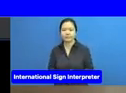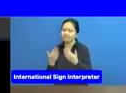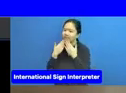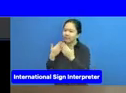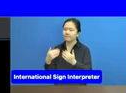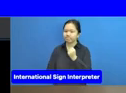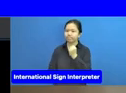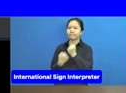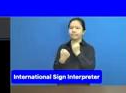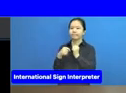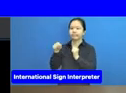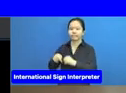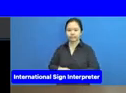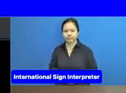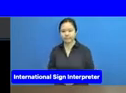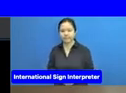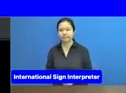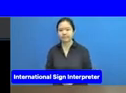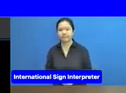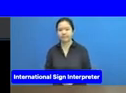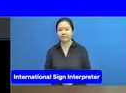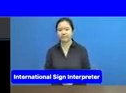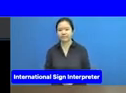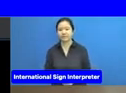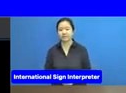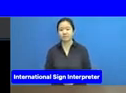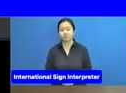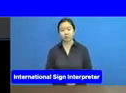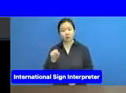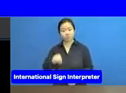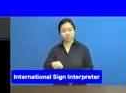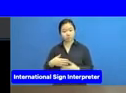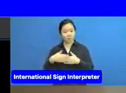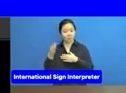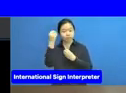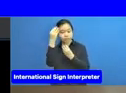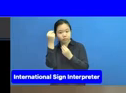about the events, but you can also find the section news there where we'll be sharing